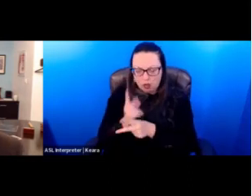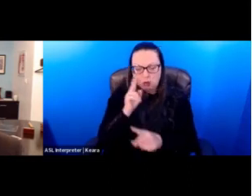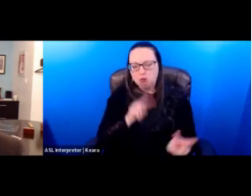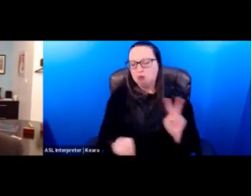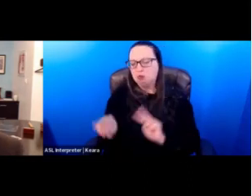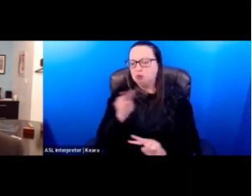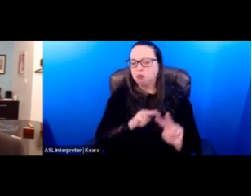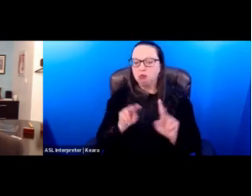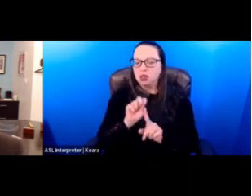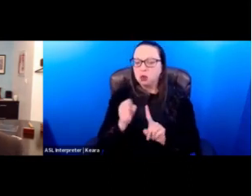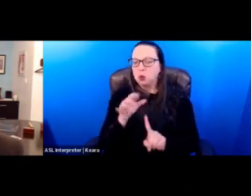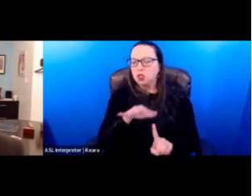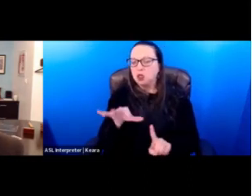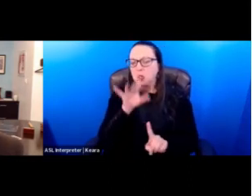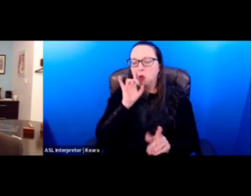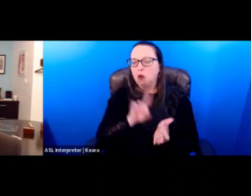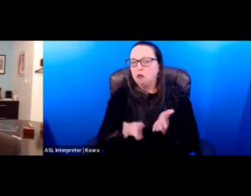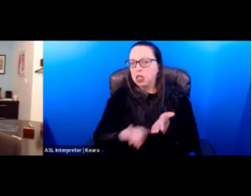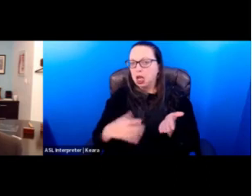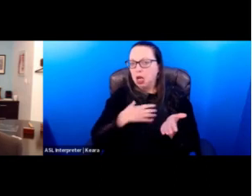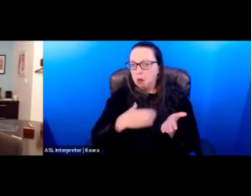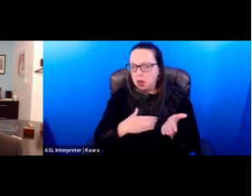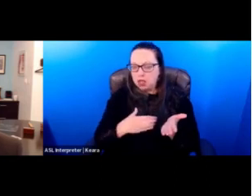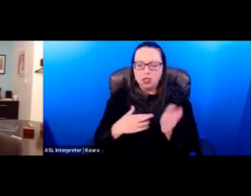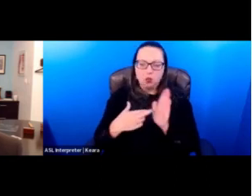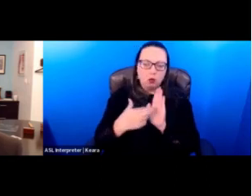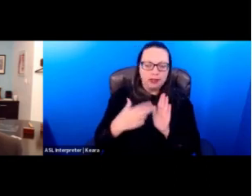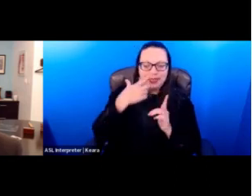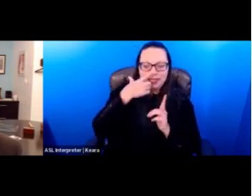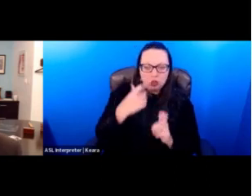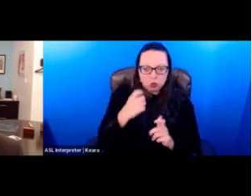to investigate complaints, but really to represent the interests of the residents above